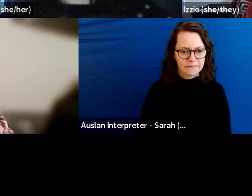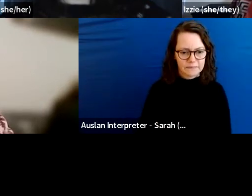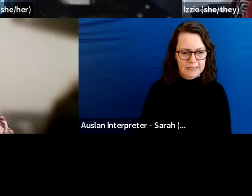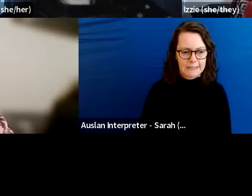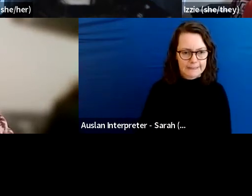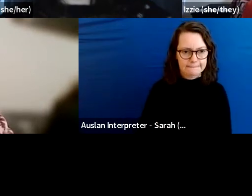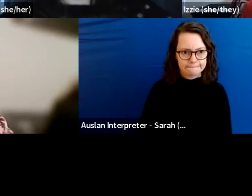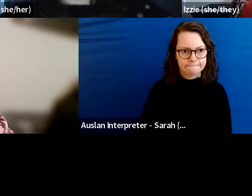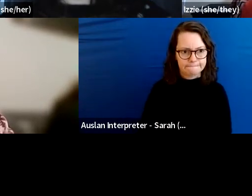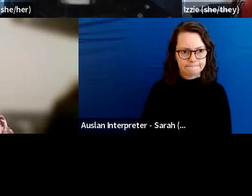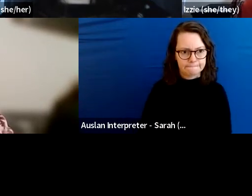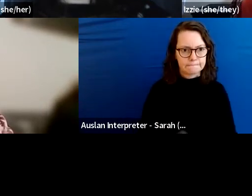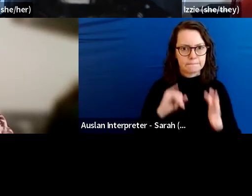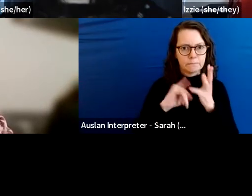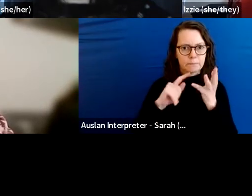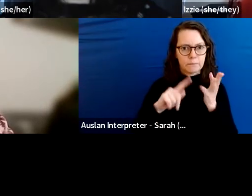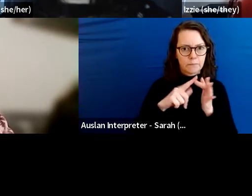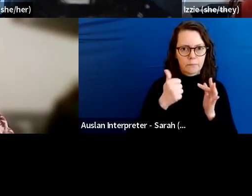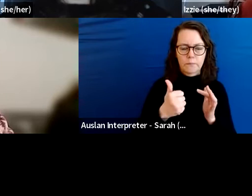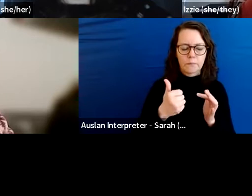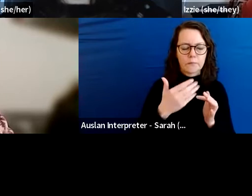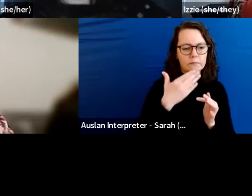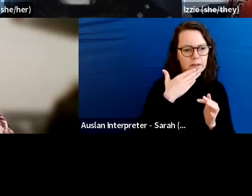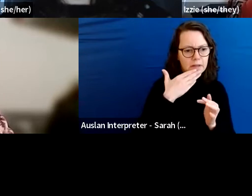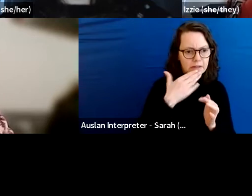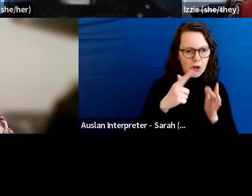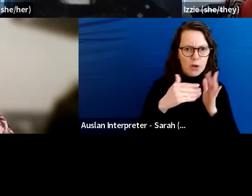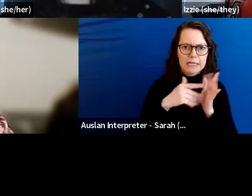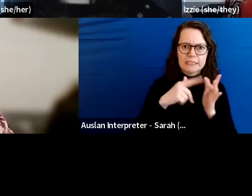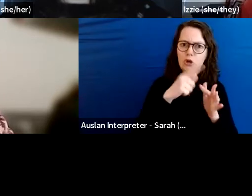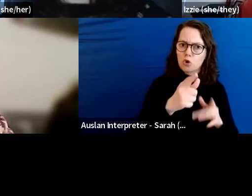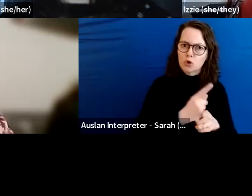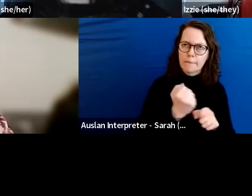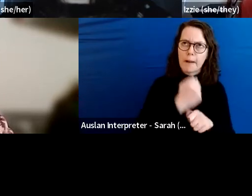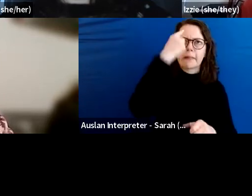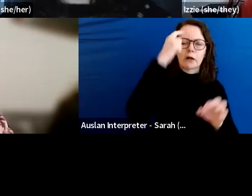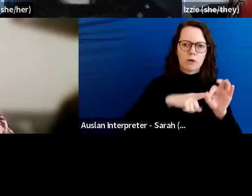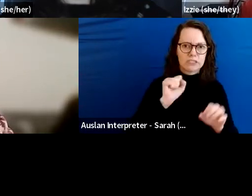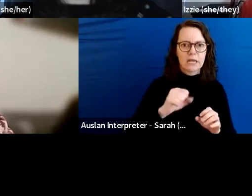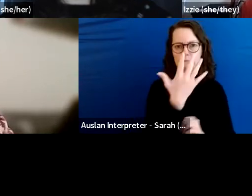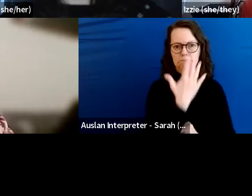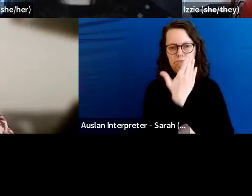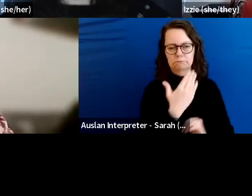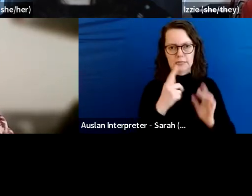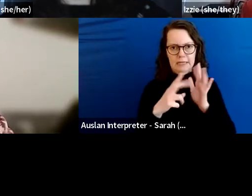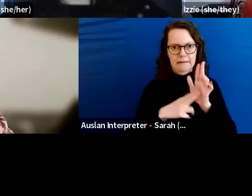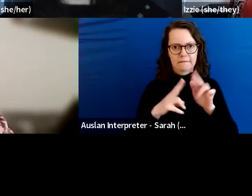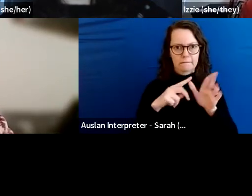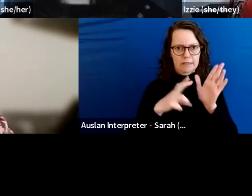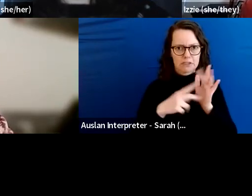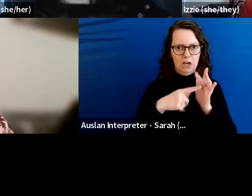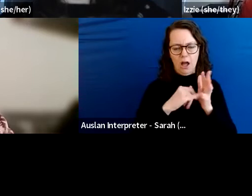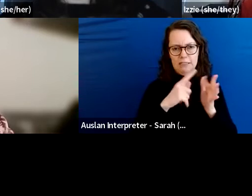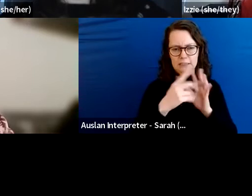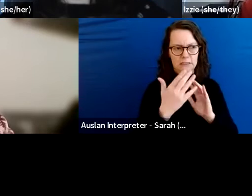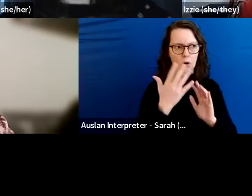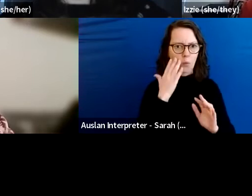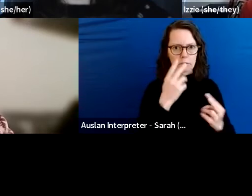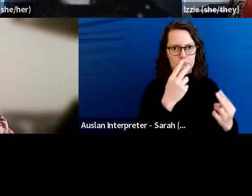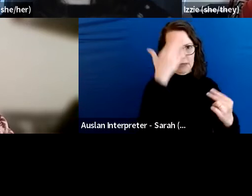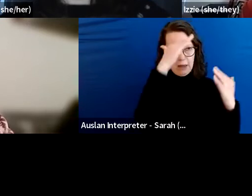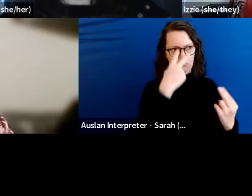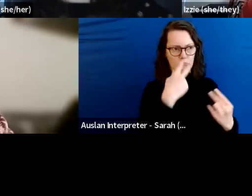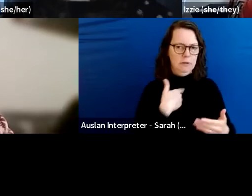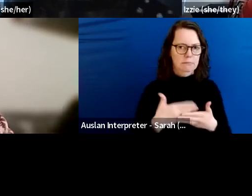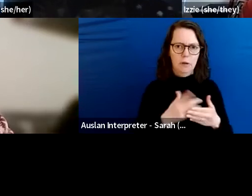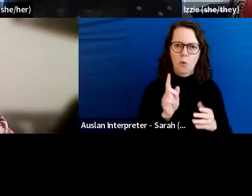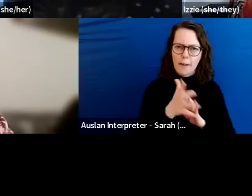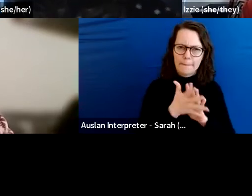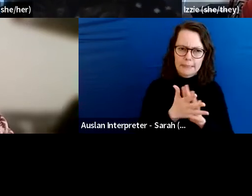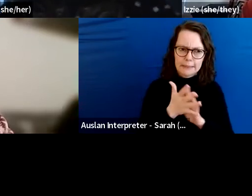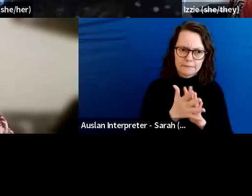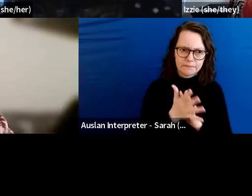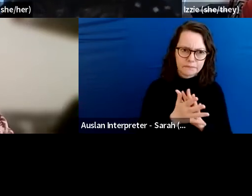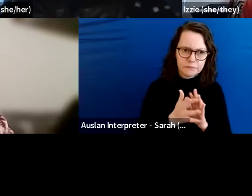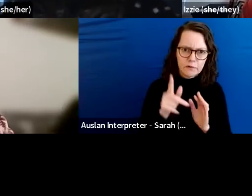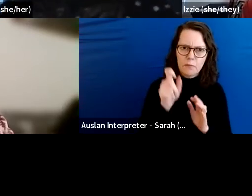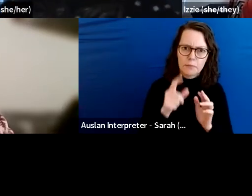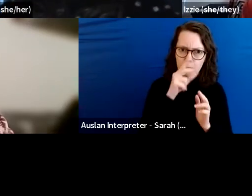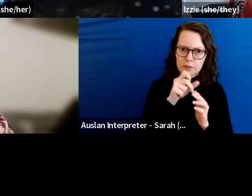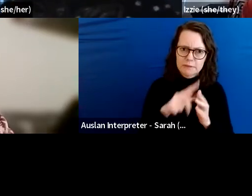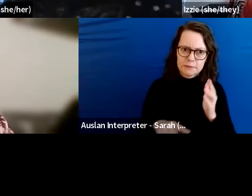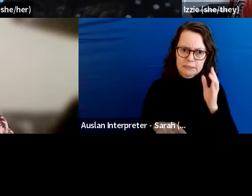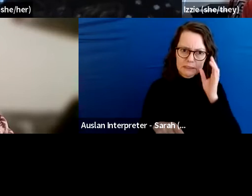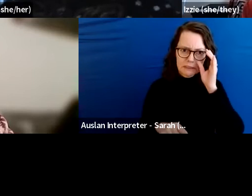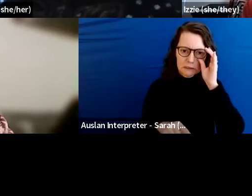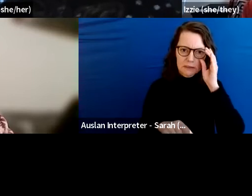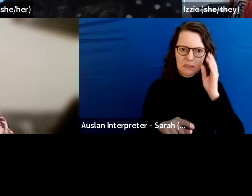Thanks easy I think something that you said then triggered a question if that sir I should say infantilizing it might be worth just explaining what that Miss means and what that means for persons with disability.